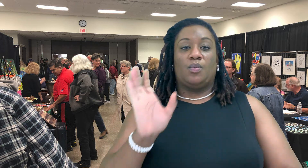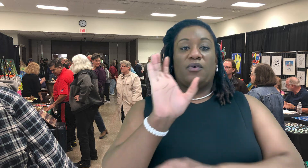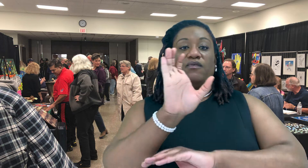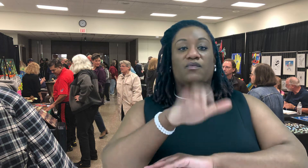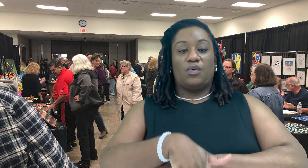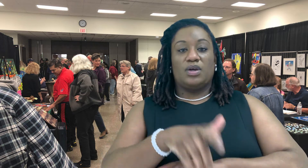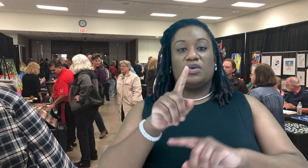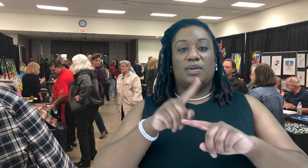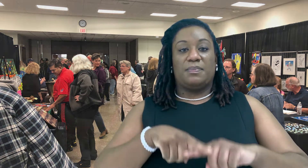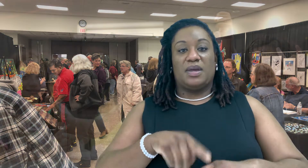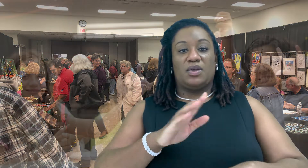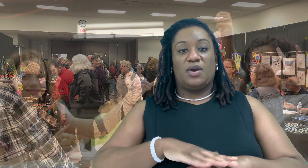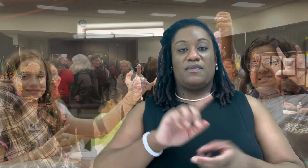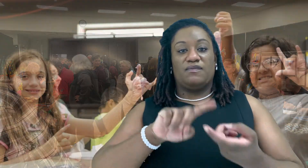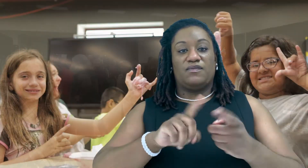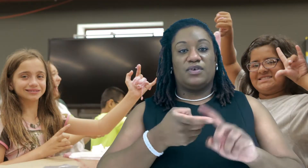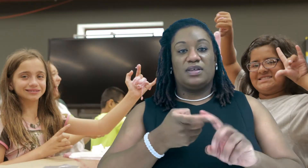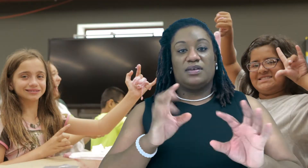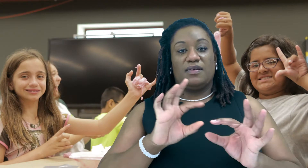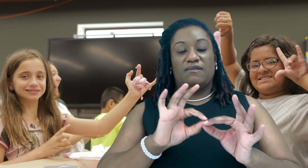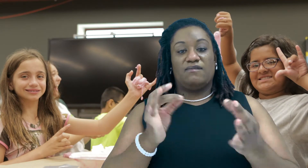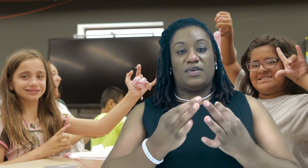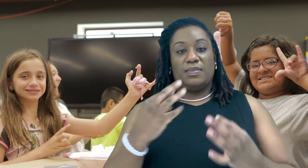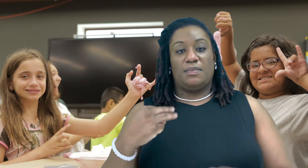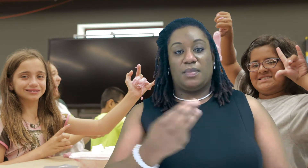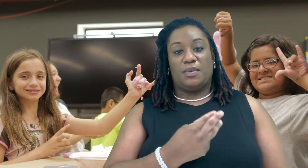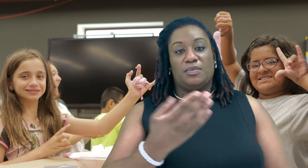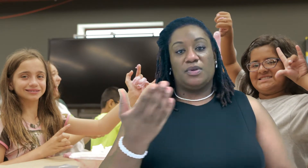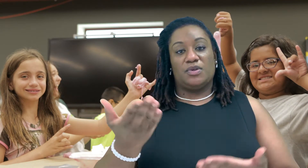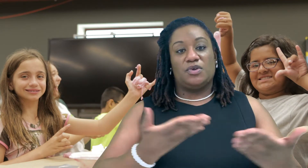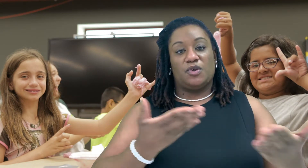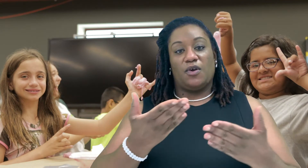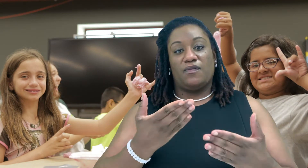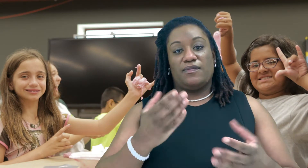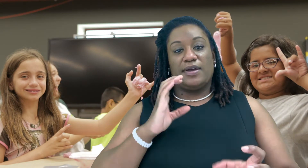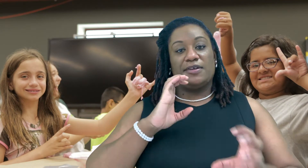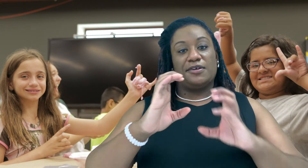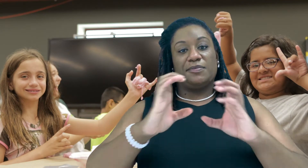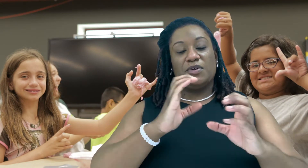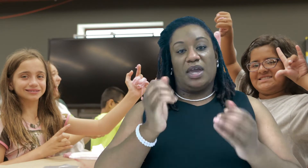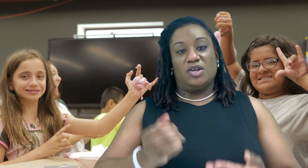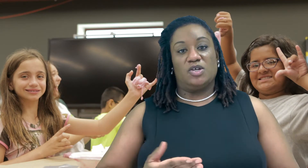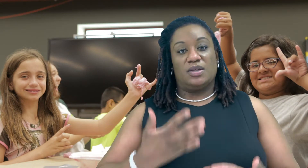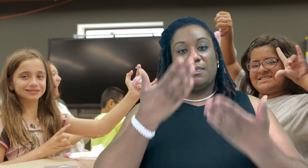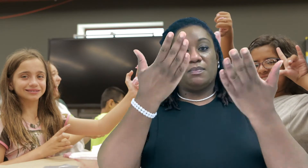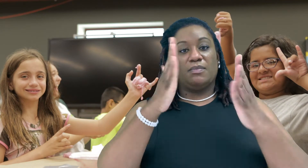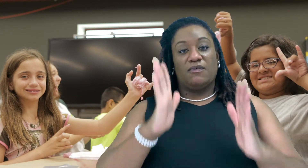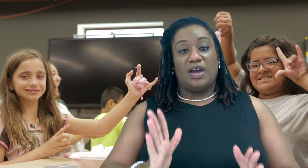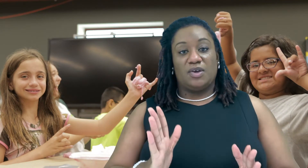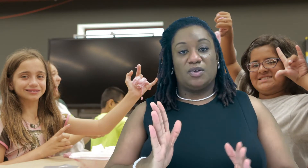were forced to depend on friends or family members to serve as the communication link.